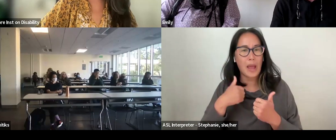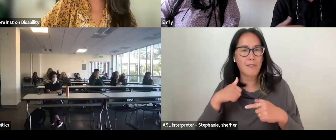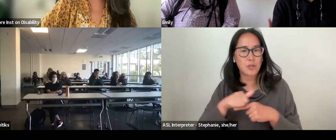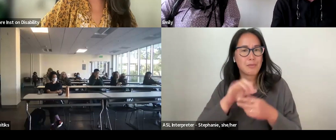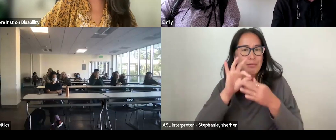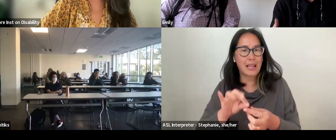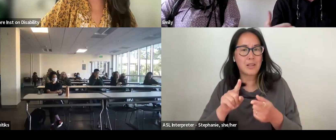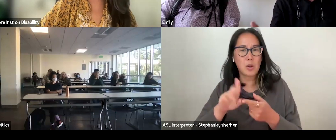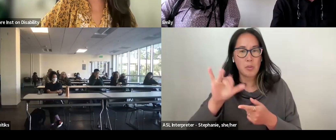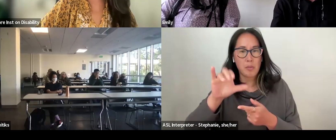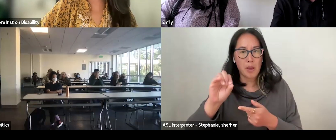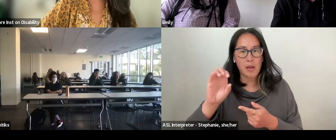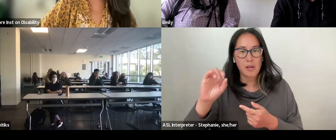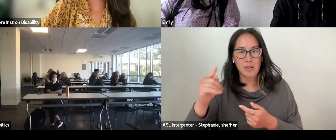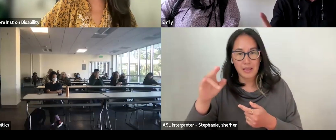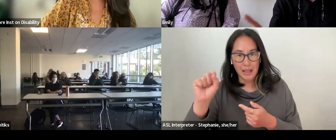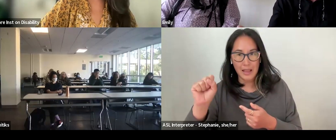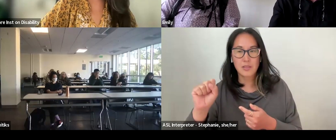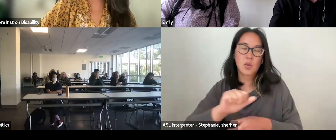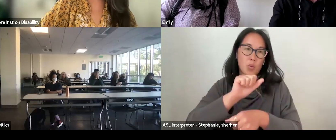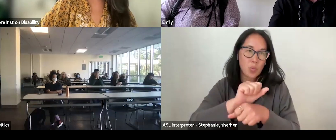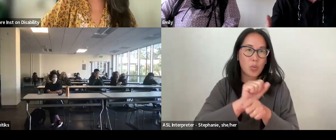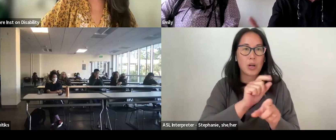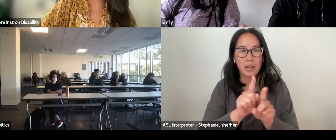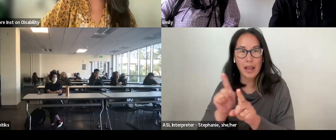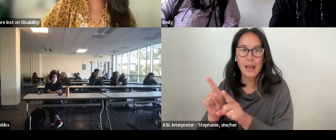Who teach it, work as clinical ethicists in institutions